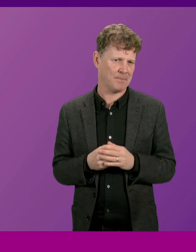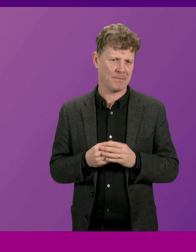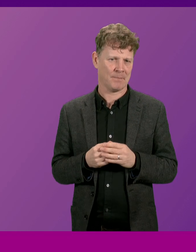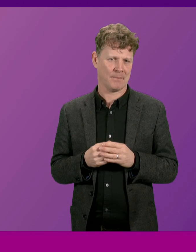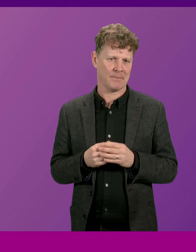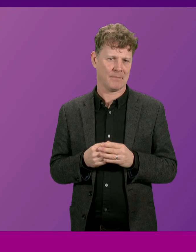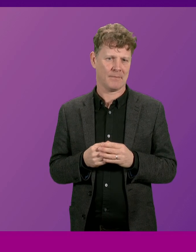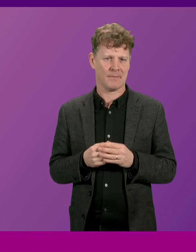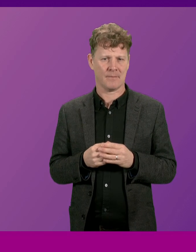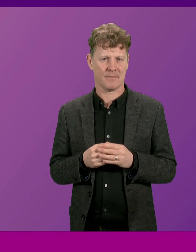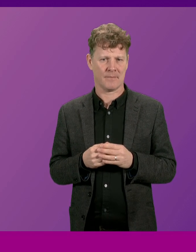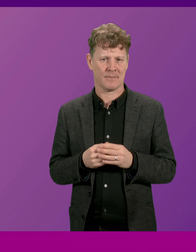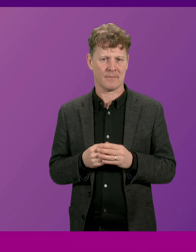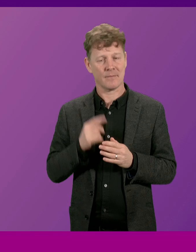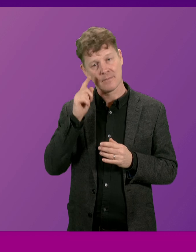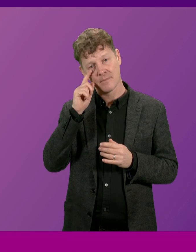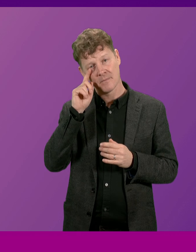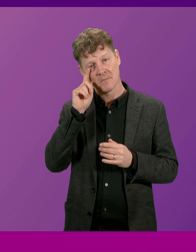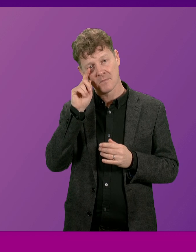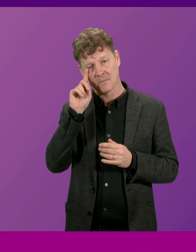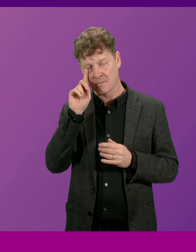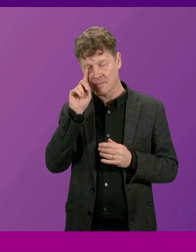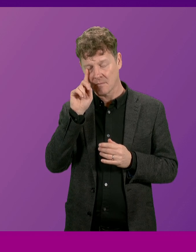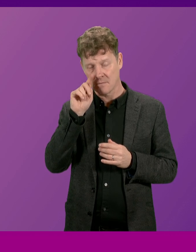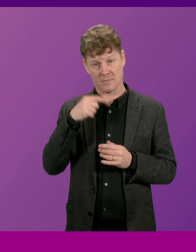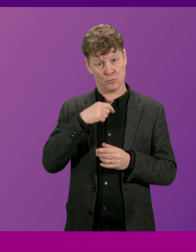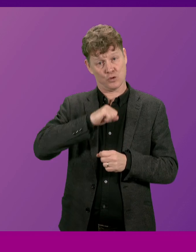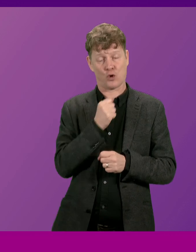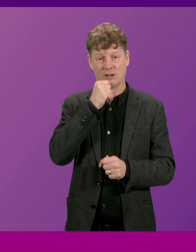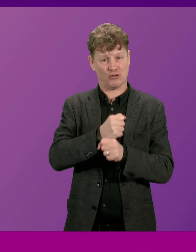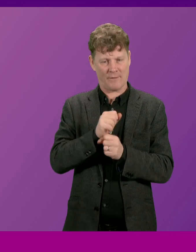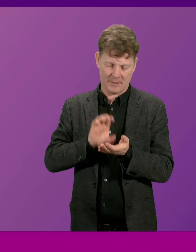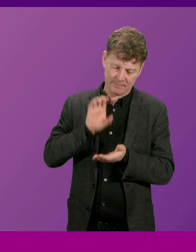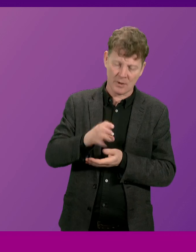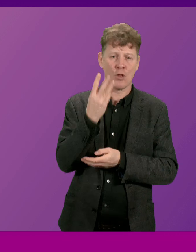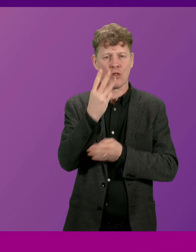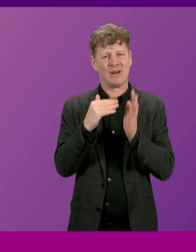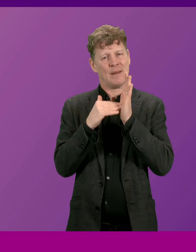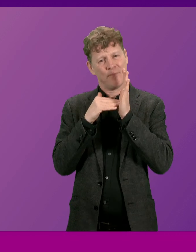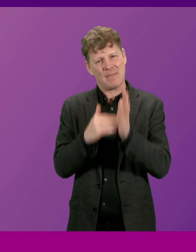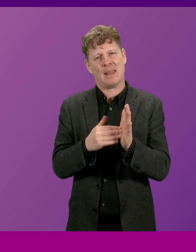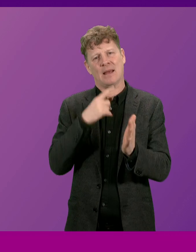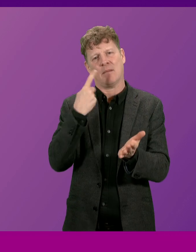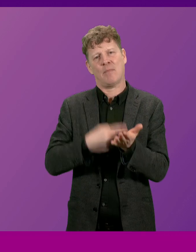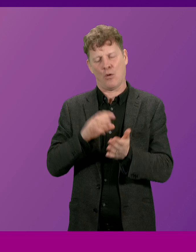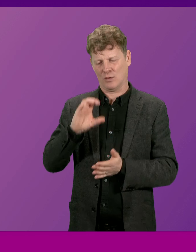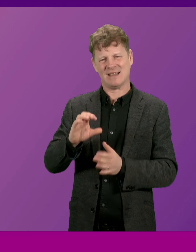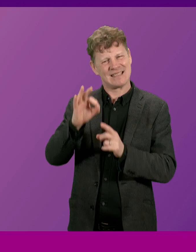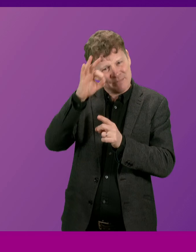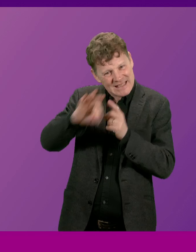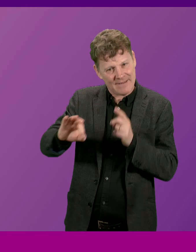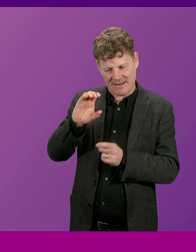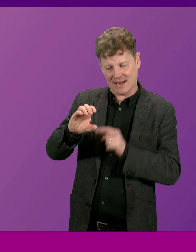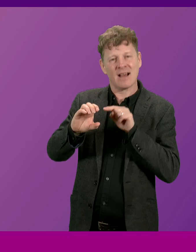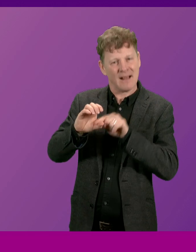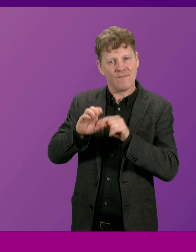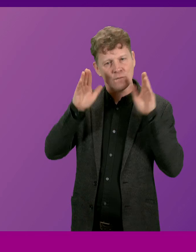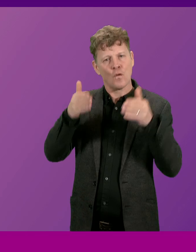The Government has put £3 million into the budget as a specific intervention to tackle retail crime,